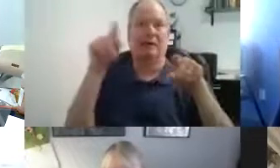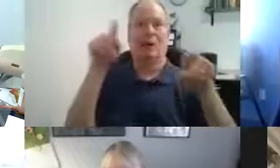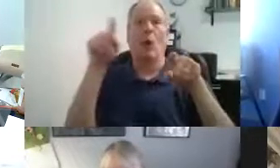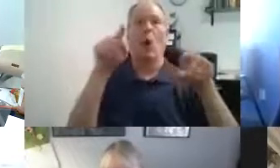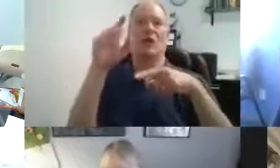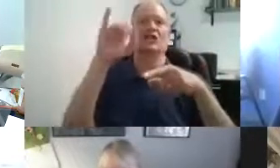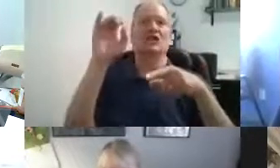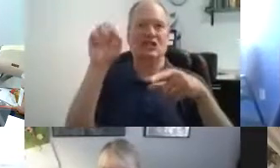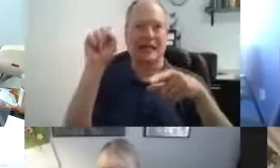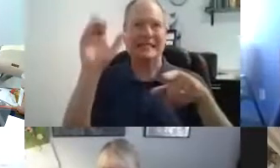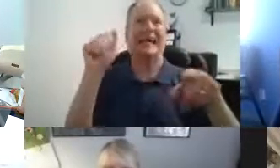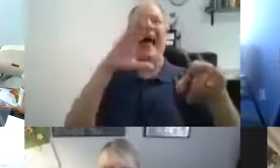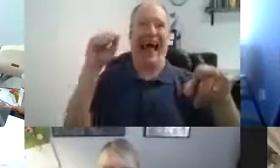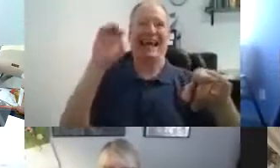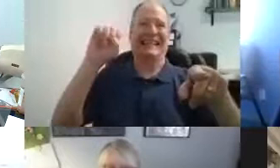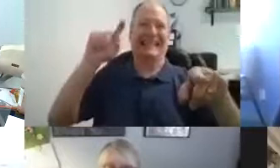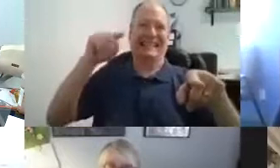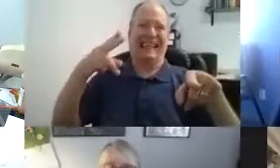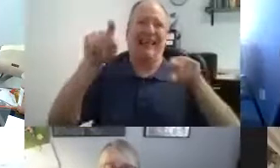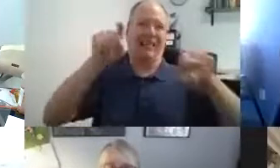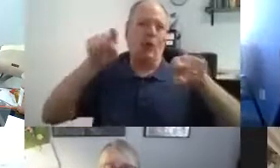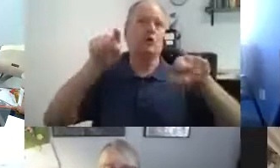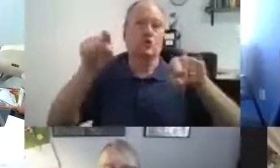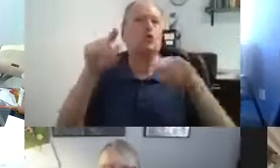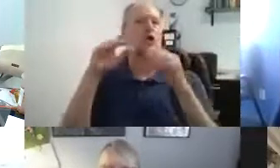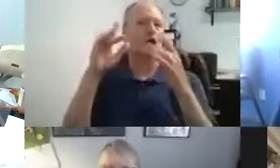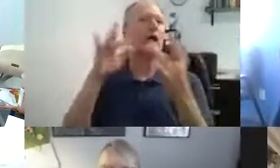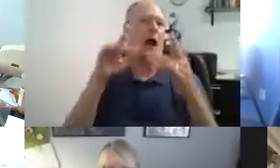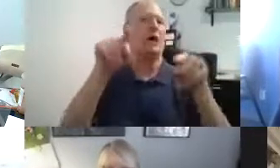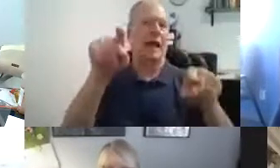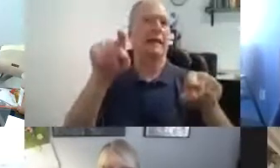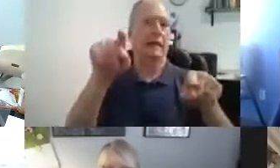Both Jessica and Seth are the contact persons.